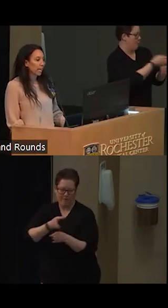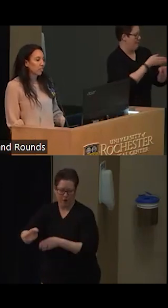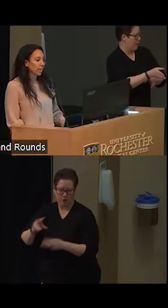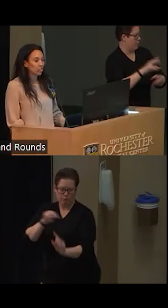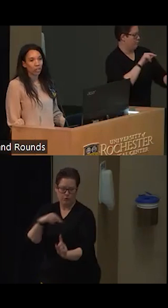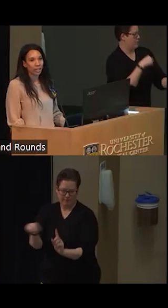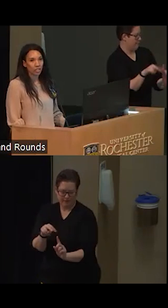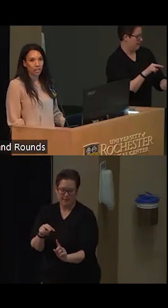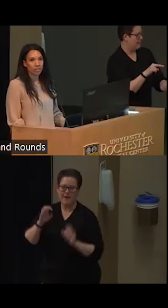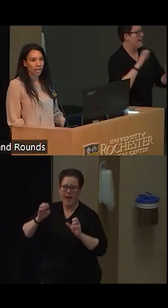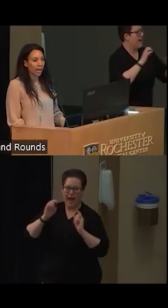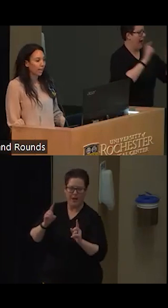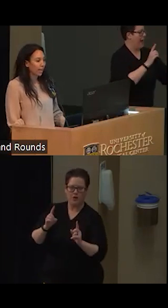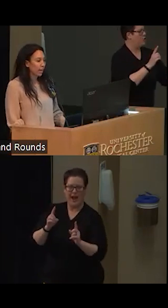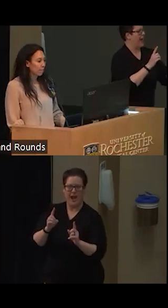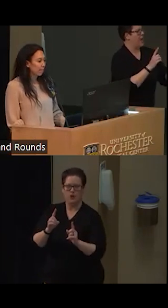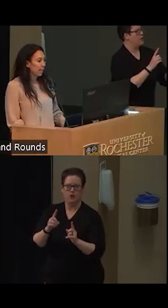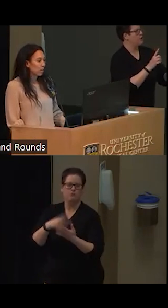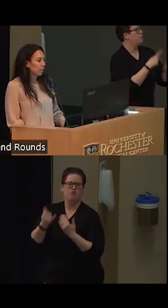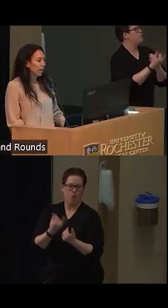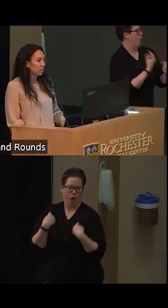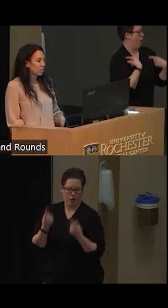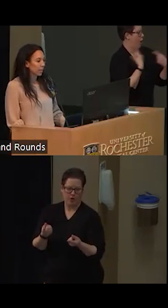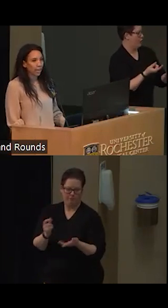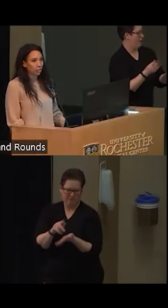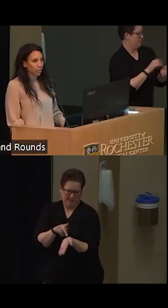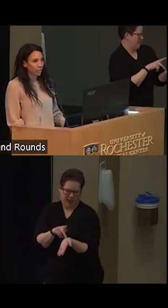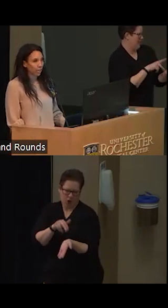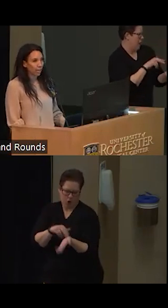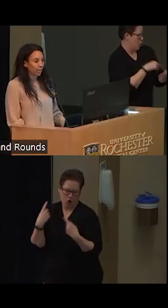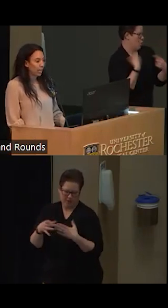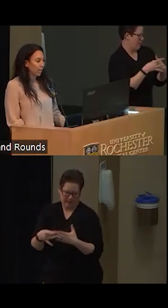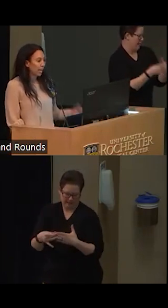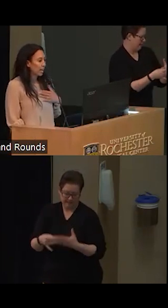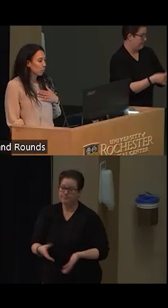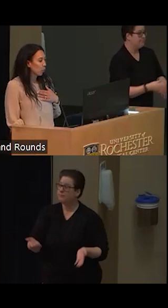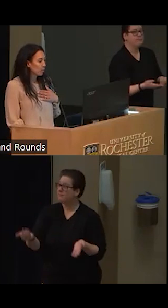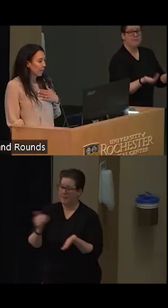at educational initiatives that have been led by a psychiatric nursing again I'm Courtney